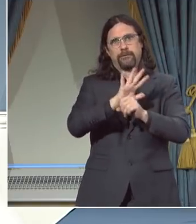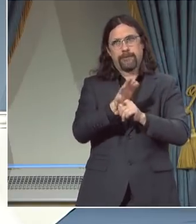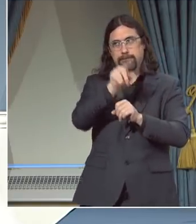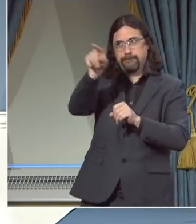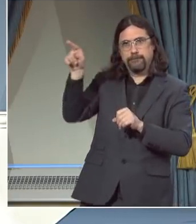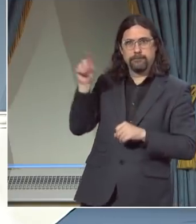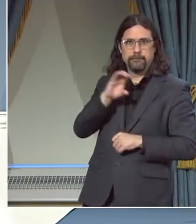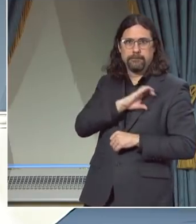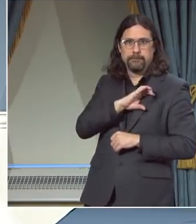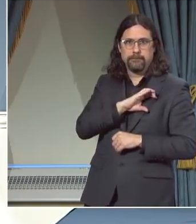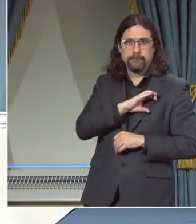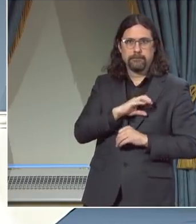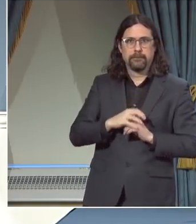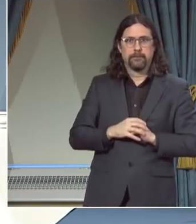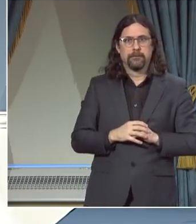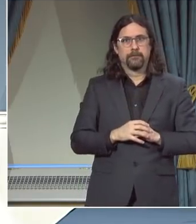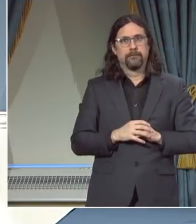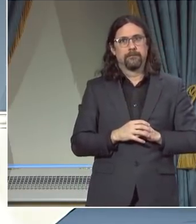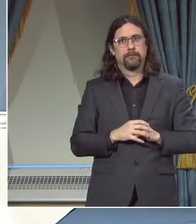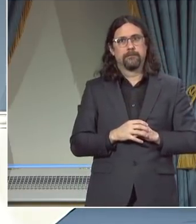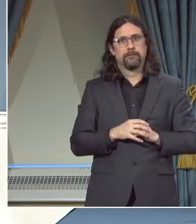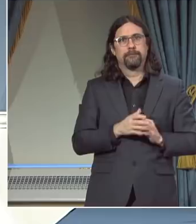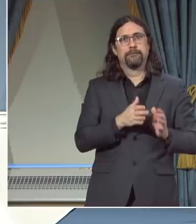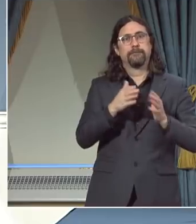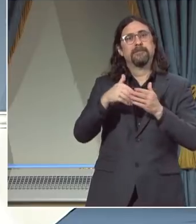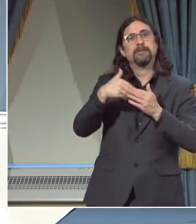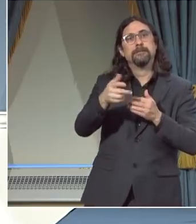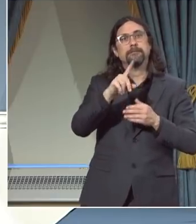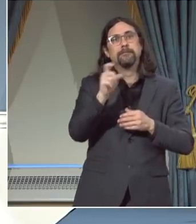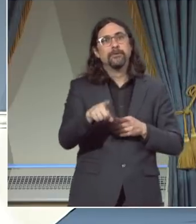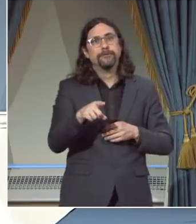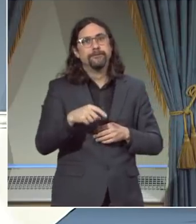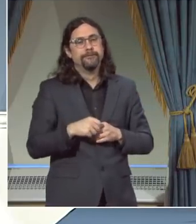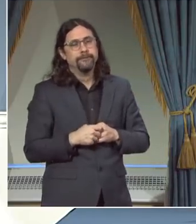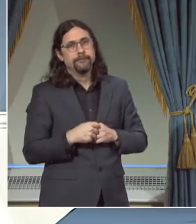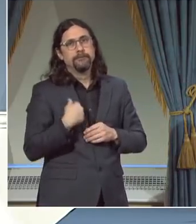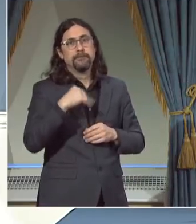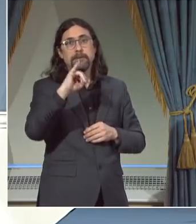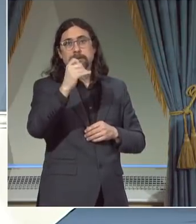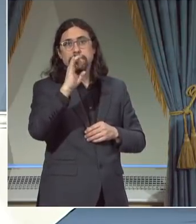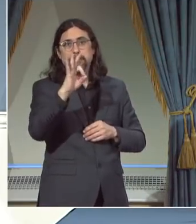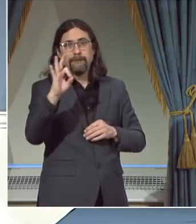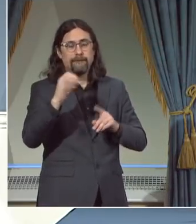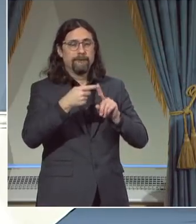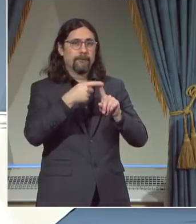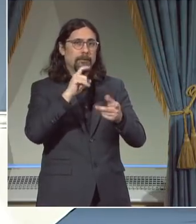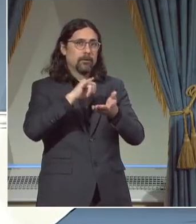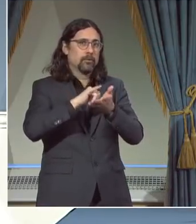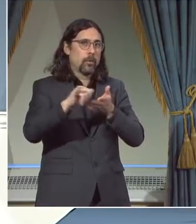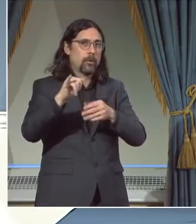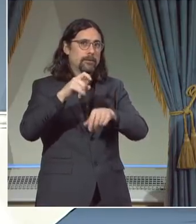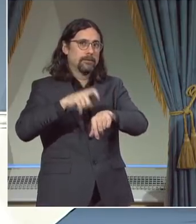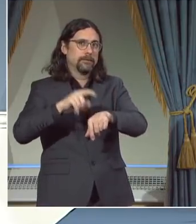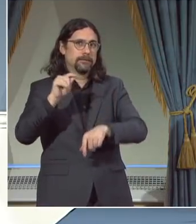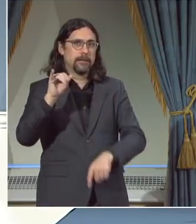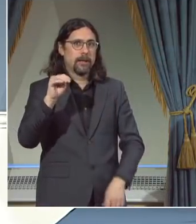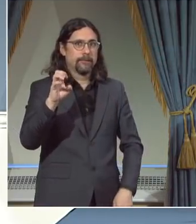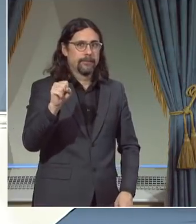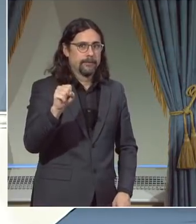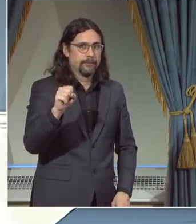JEFF FROM THE NEW YORK TIMES. JEFF? HOW ARE YOU DOING?